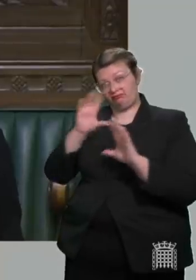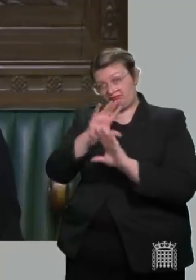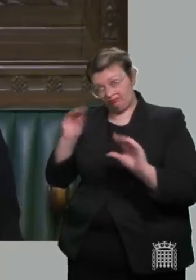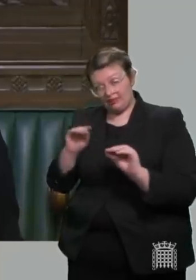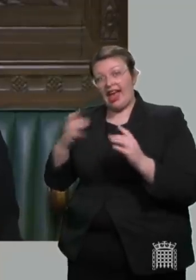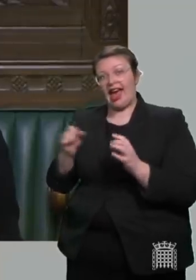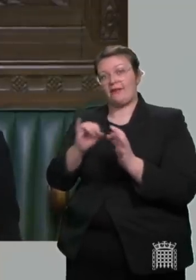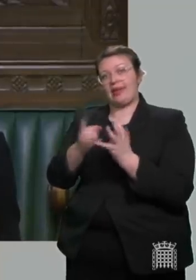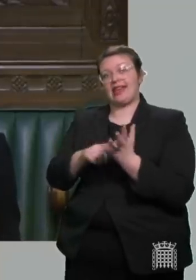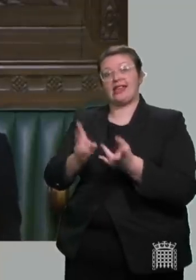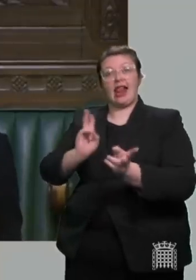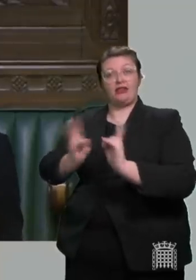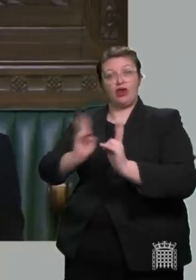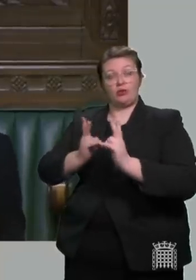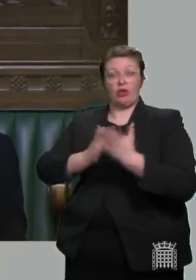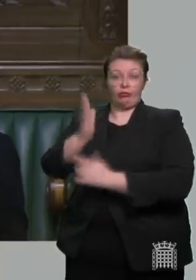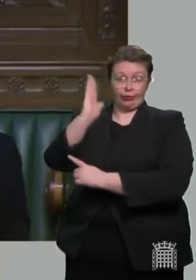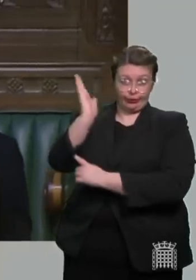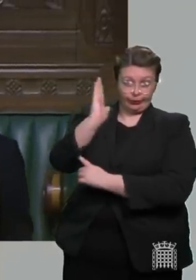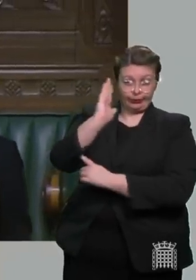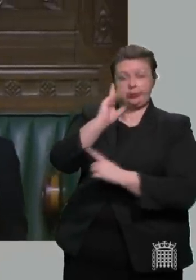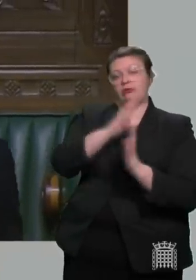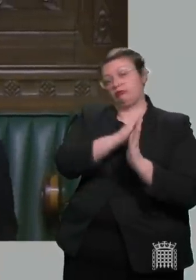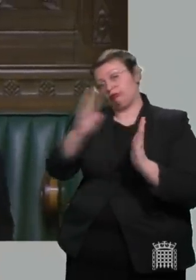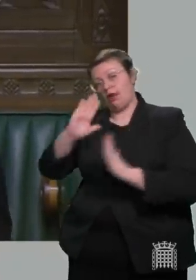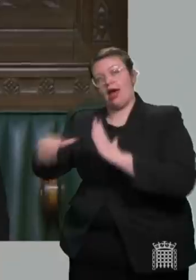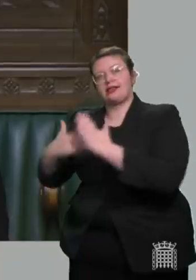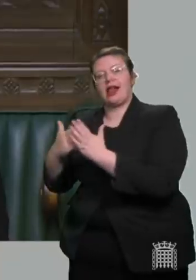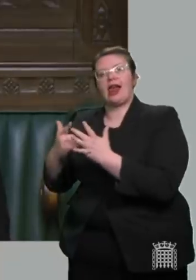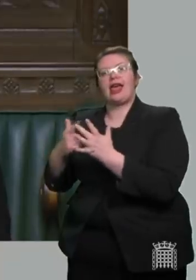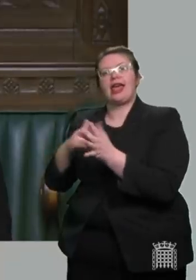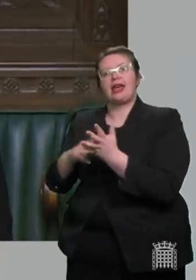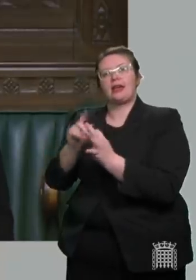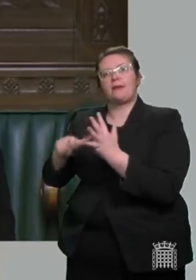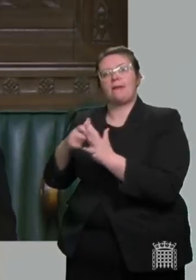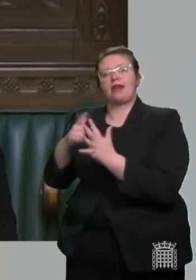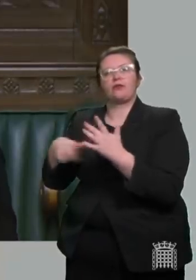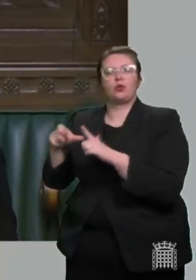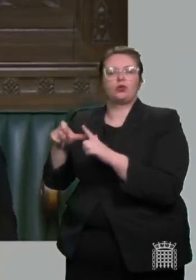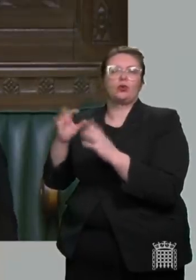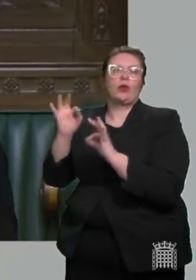Scottish National party, and it is available to watch—quick advert here—on parliamentlive.tv. 12:34:00 >> The